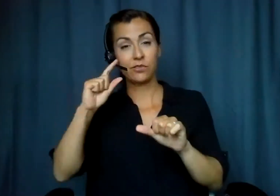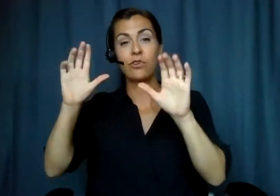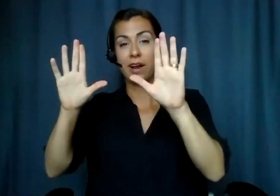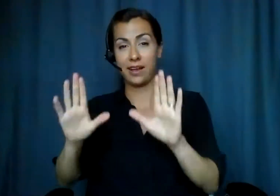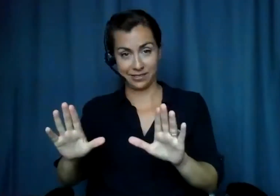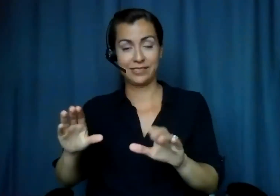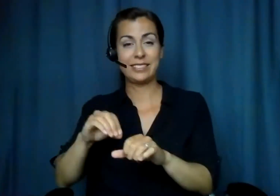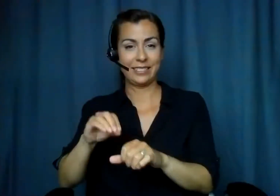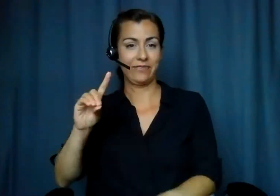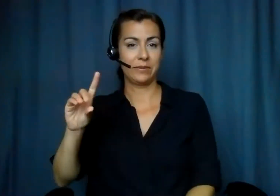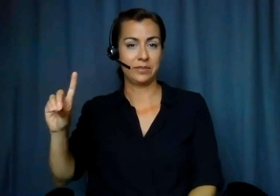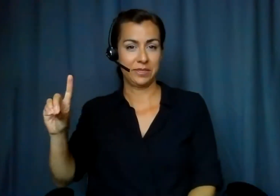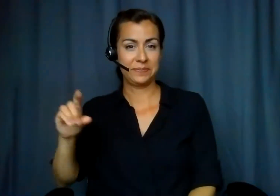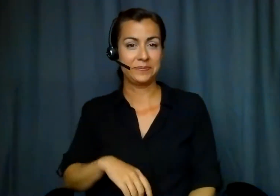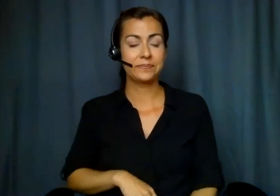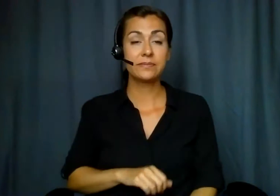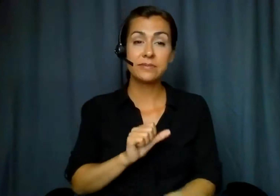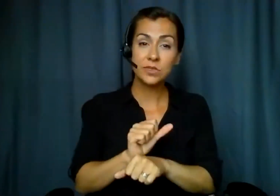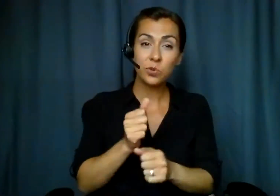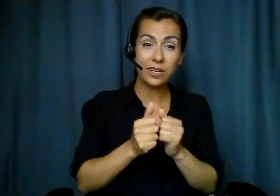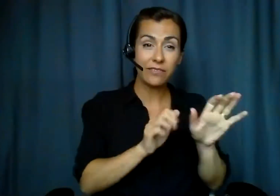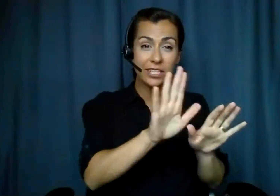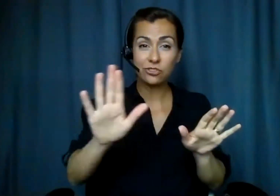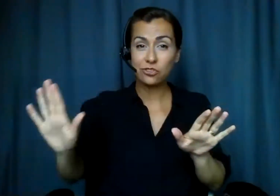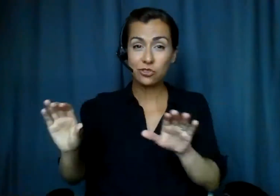Oregon, the DD Council, and the